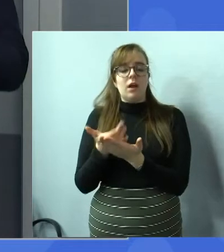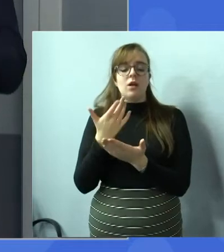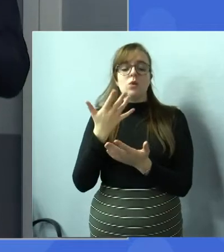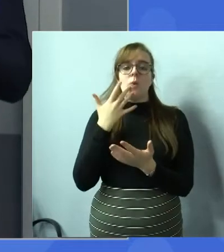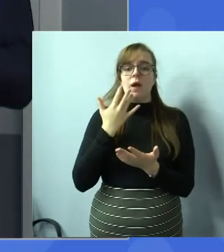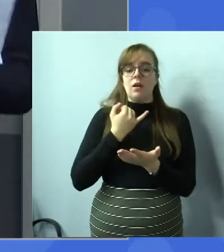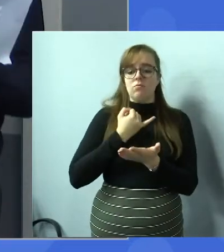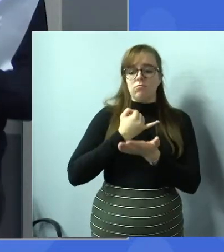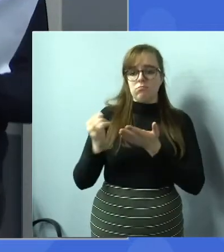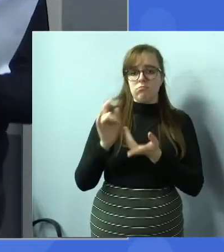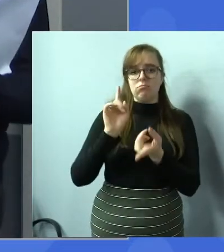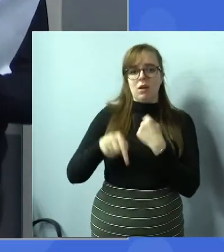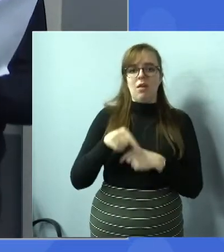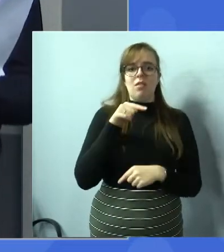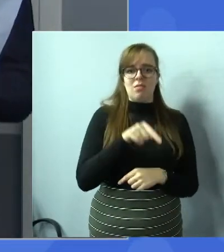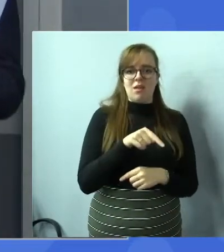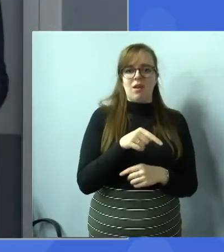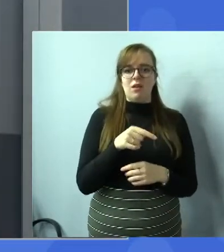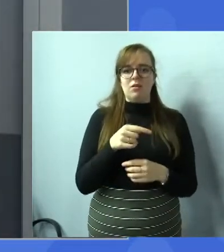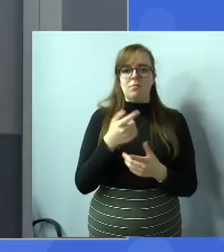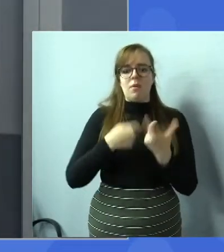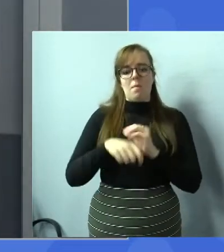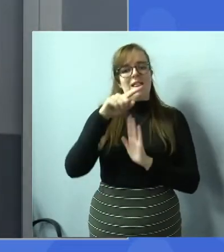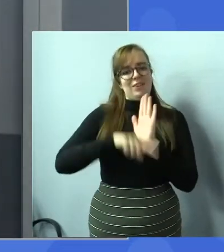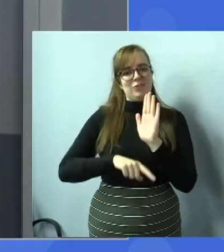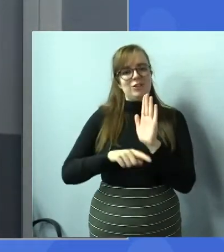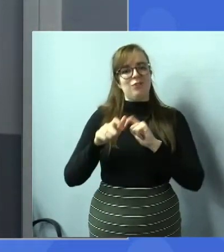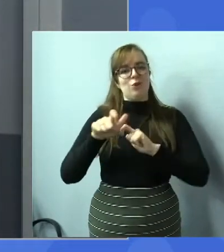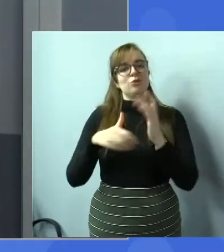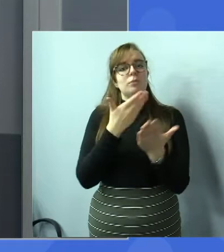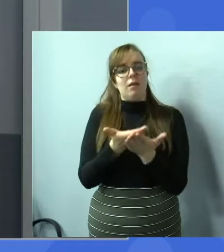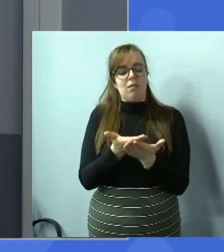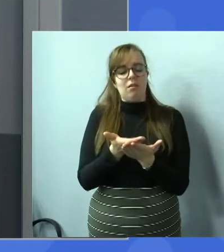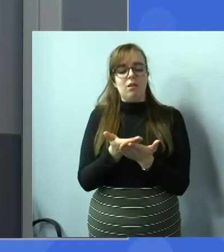legislated itself for a continuity bail that though was challenged in the